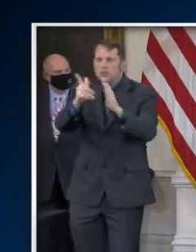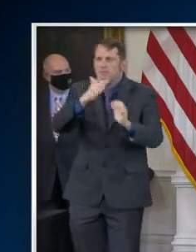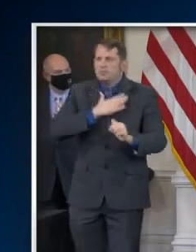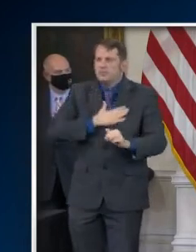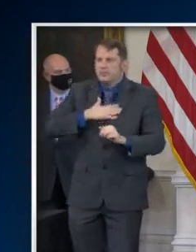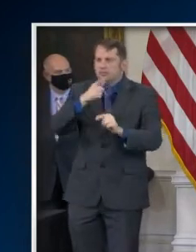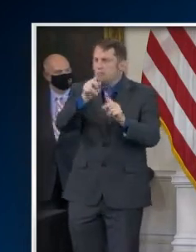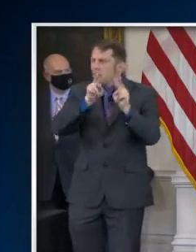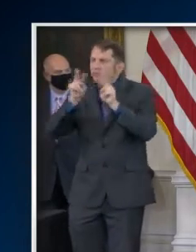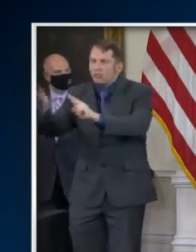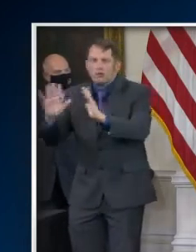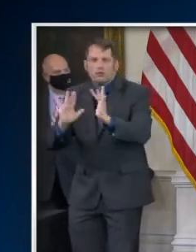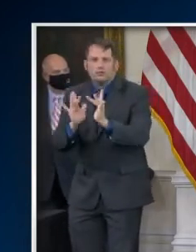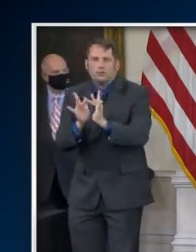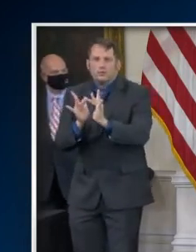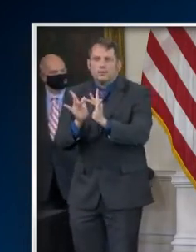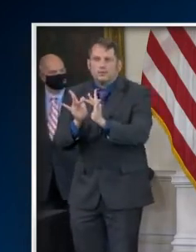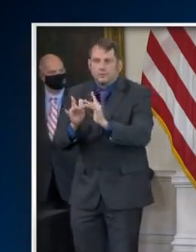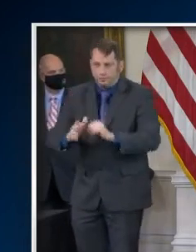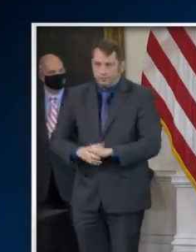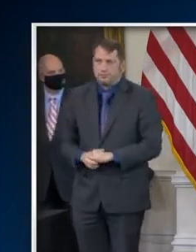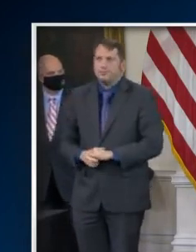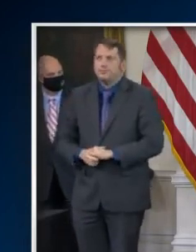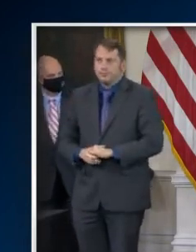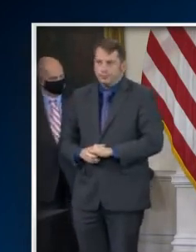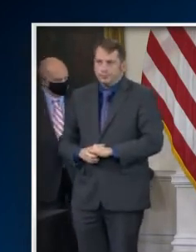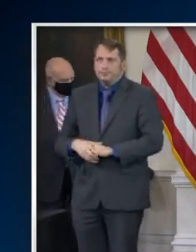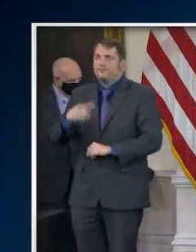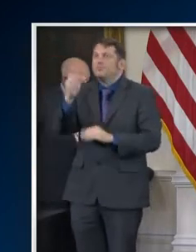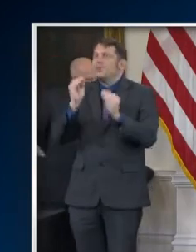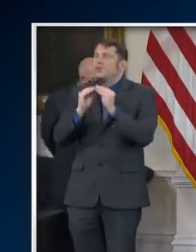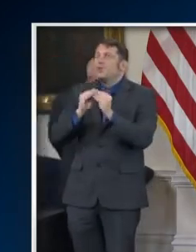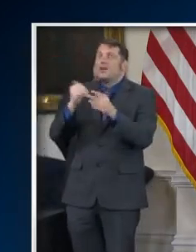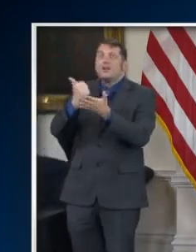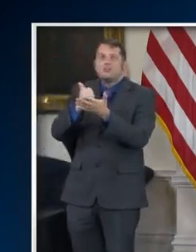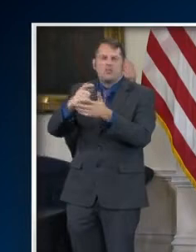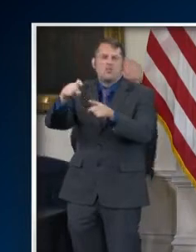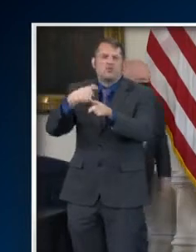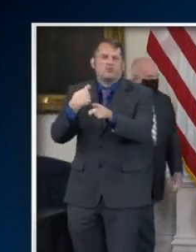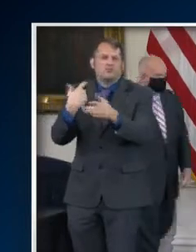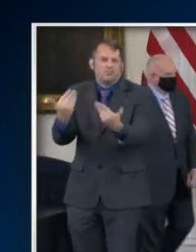GET TO COMMUNITY IMMUNITY, PLEASE VISIT OUR WEBSITE, AND IF